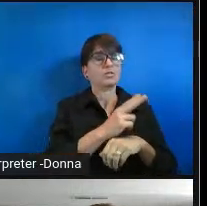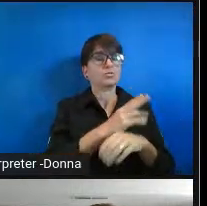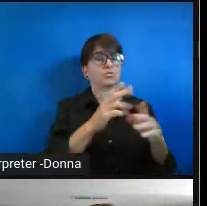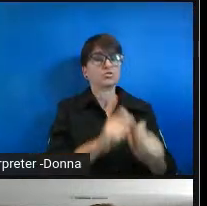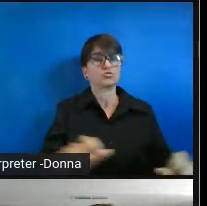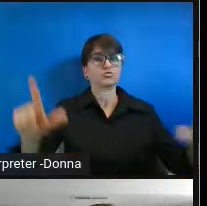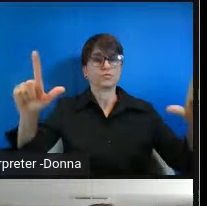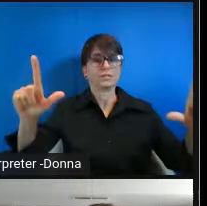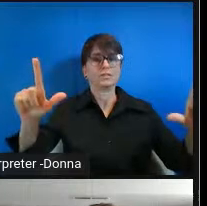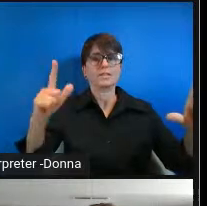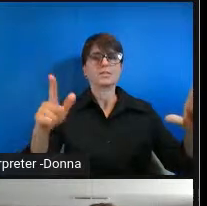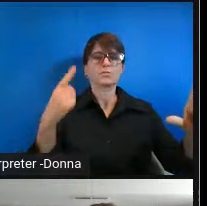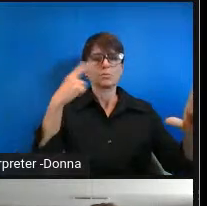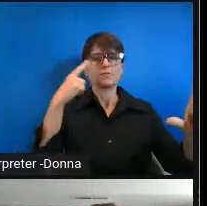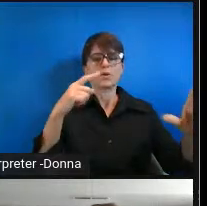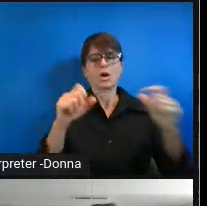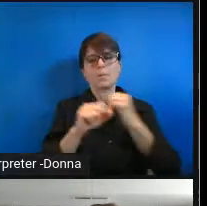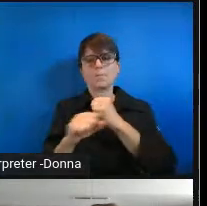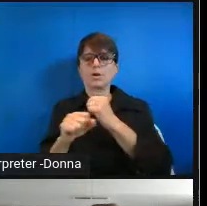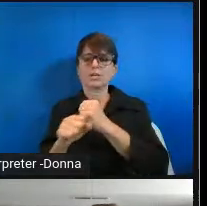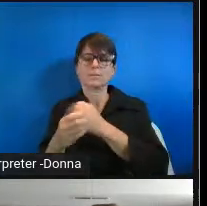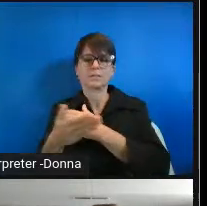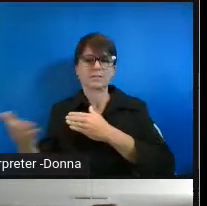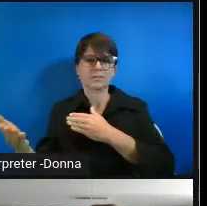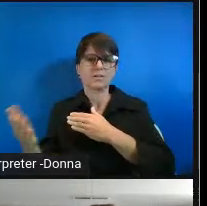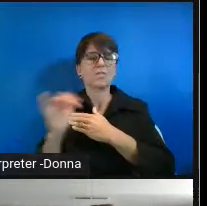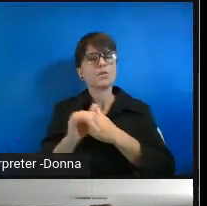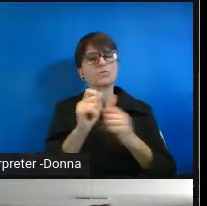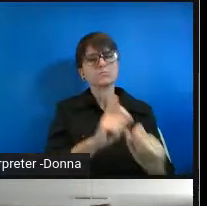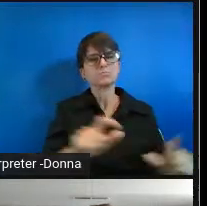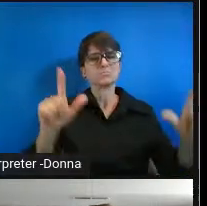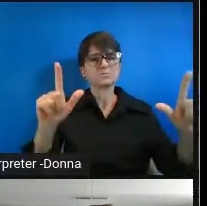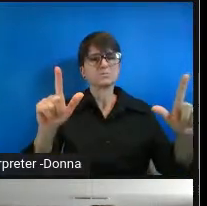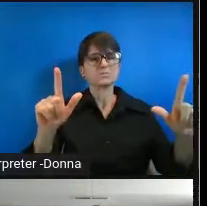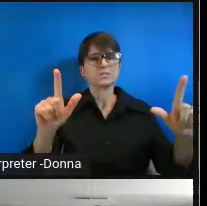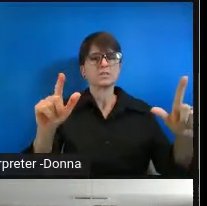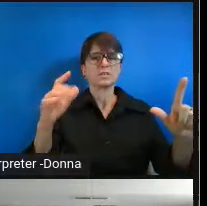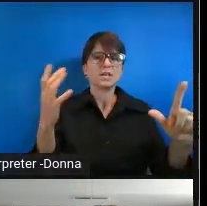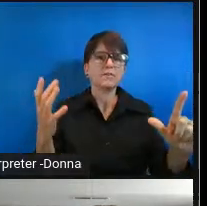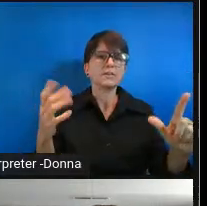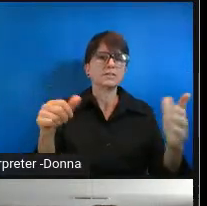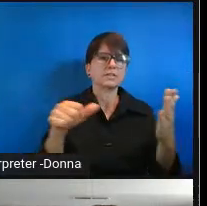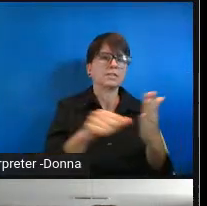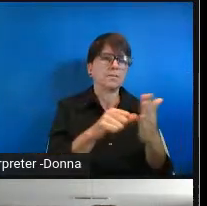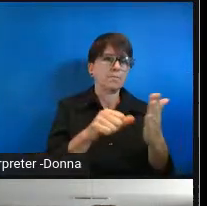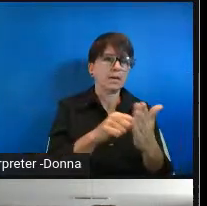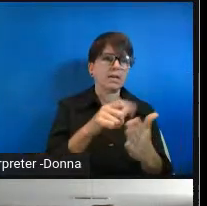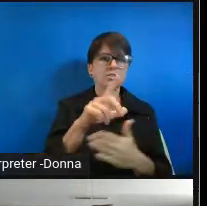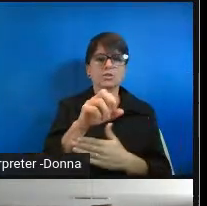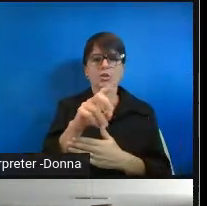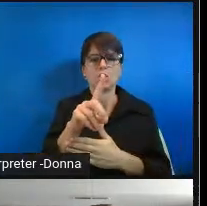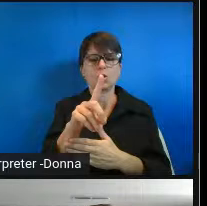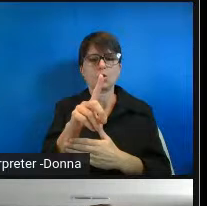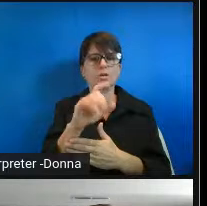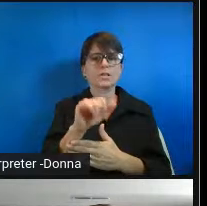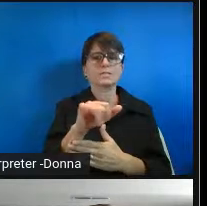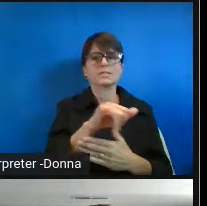Popups represent components that pop up on the user screen and typically display marketing material.